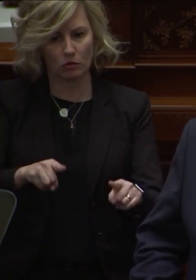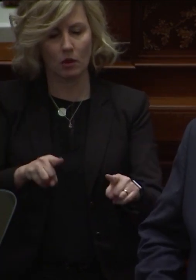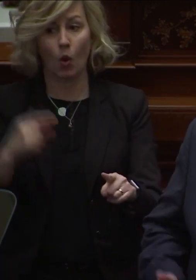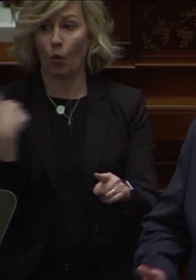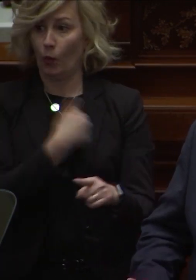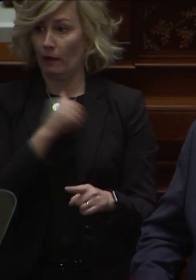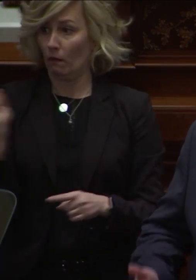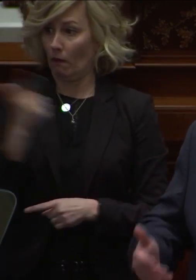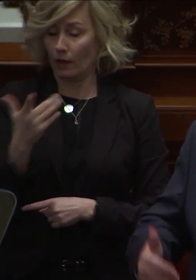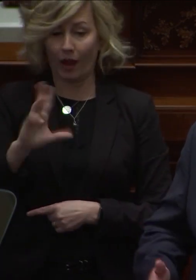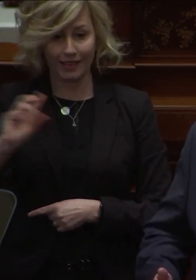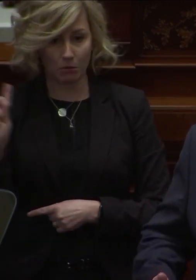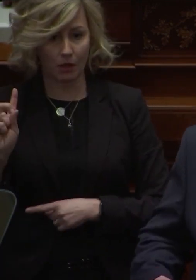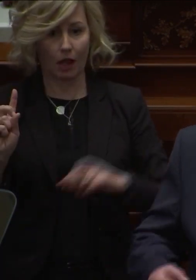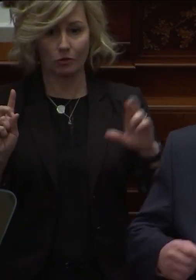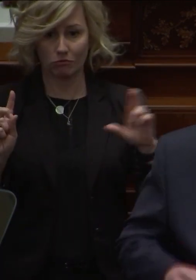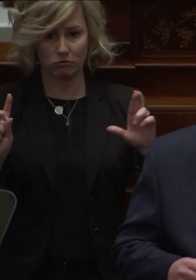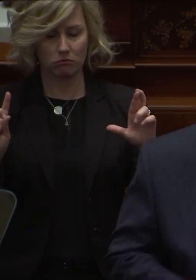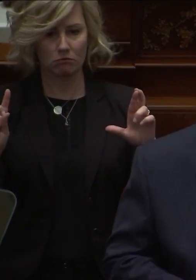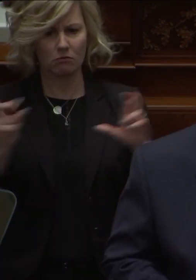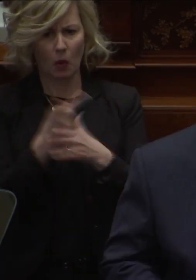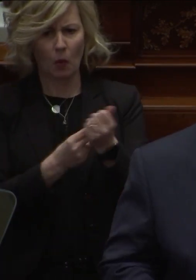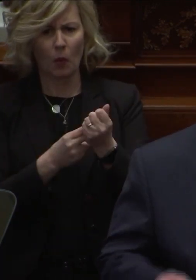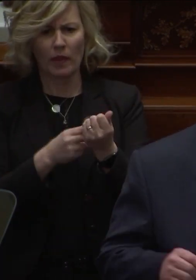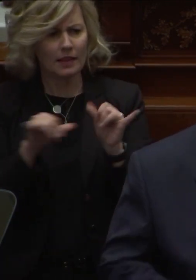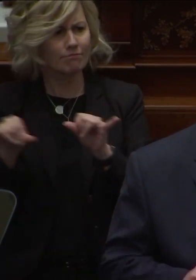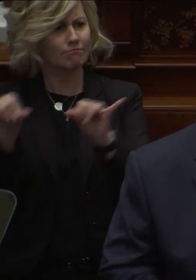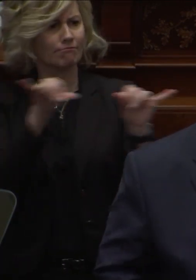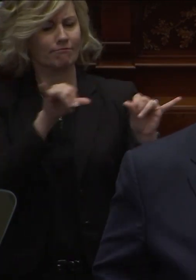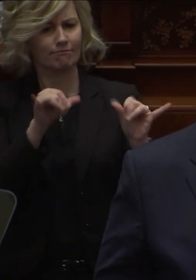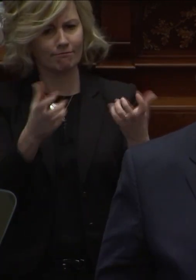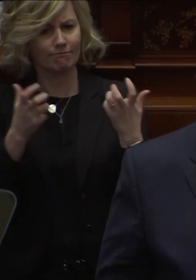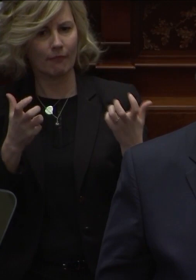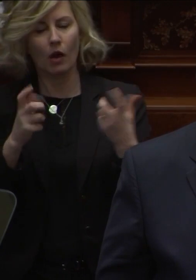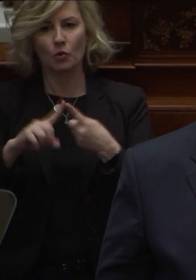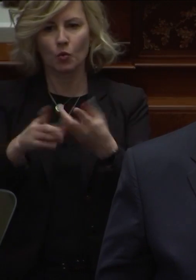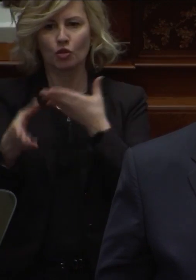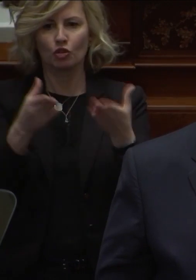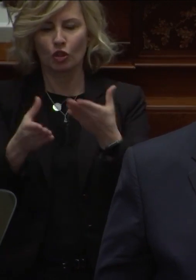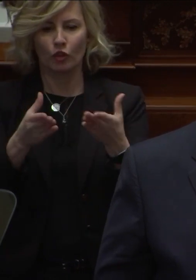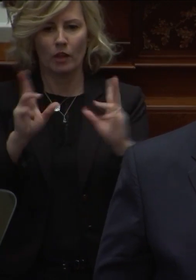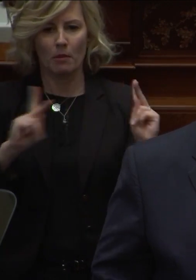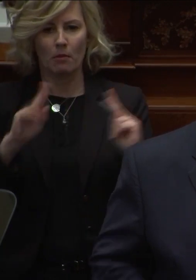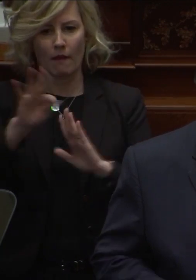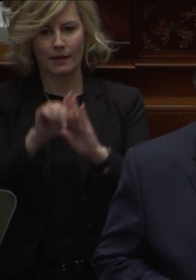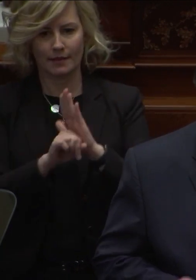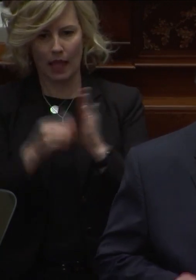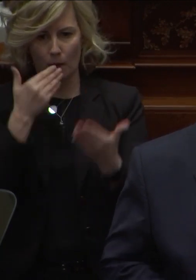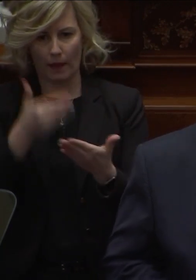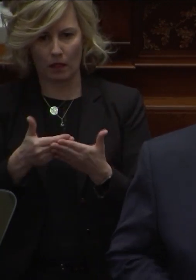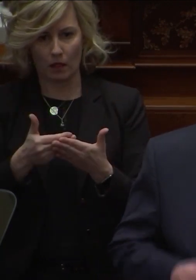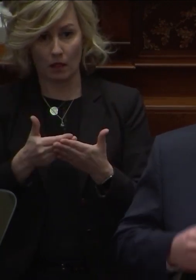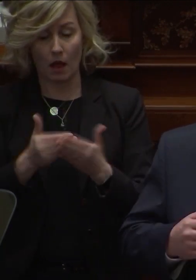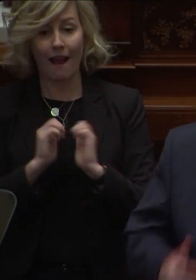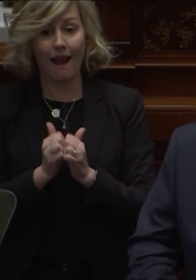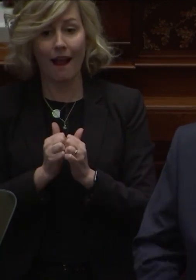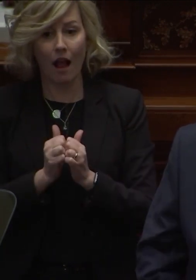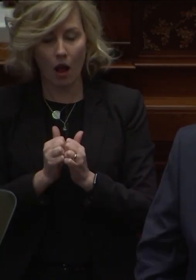THAT'S AS IT SHOULD BE. WE ARE ALL HERE, DEMOCRATS AND REPUBLICANS, WITH THE COMMON DESIRE TO SERVE THE PEOPLE OF OUR STATE WELL.